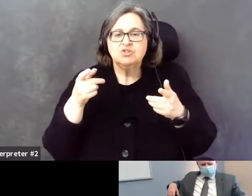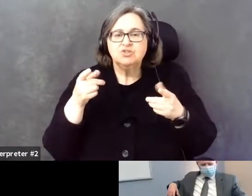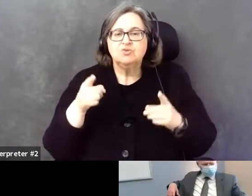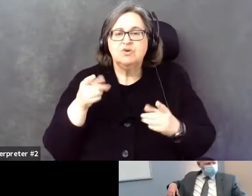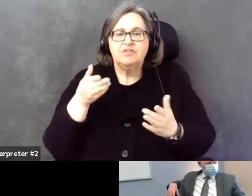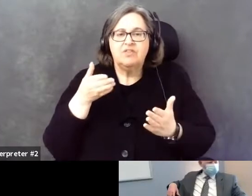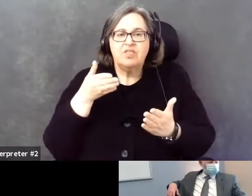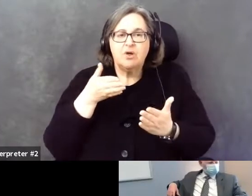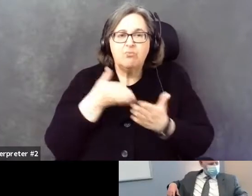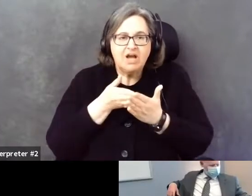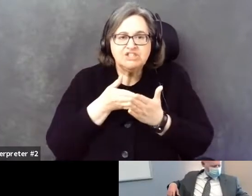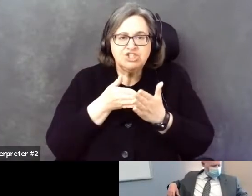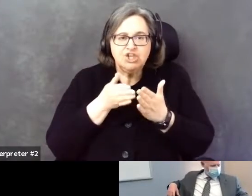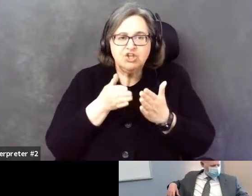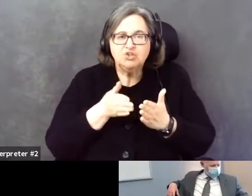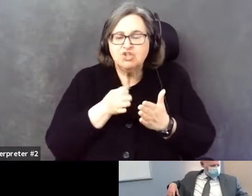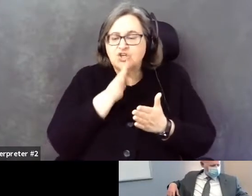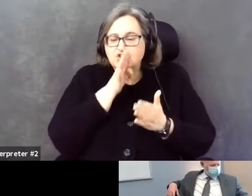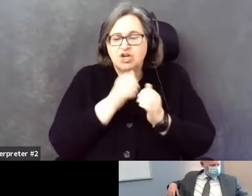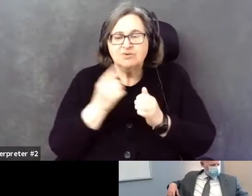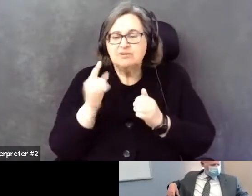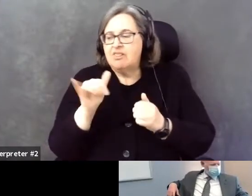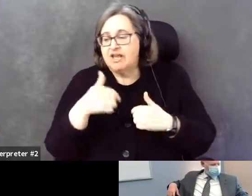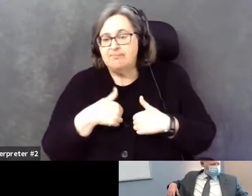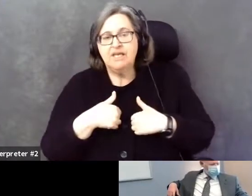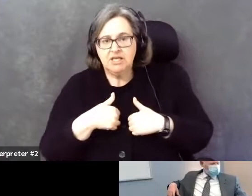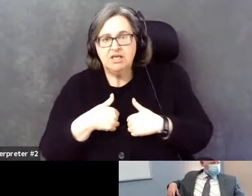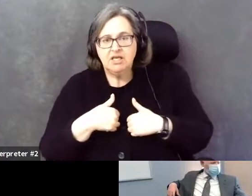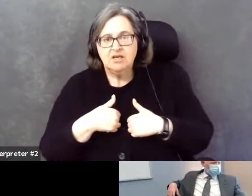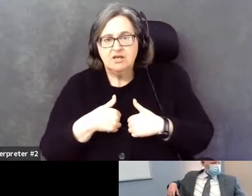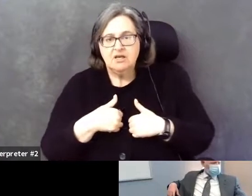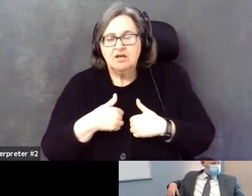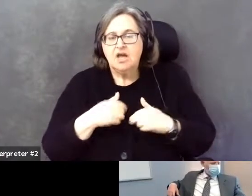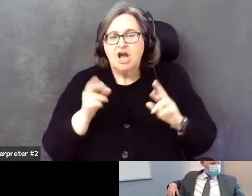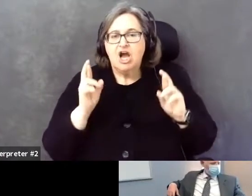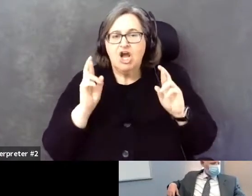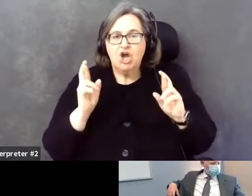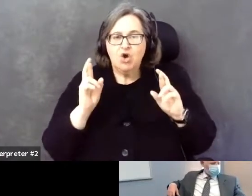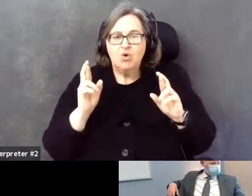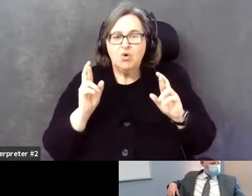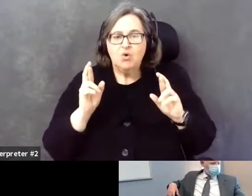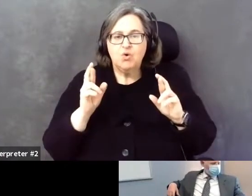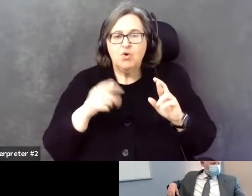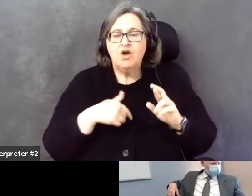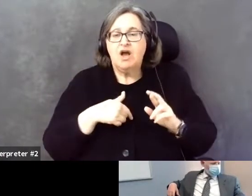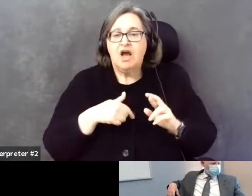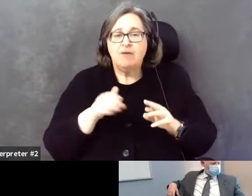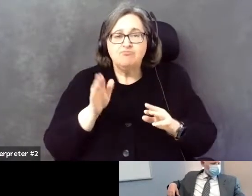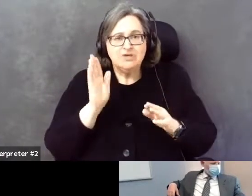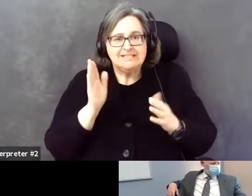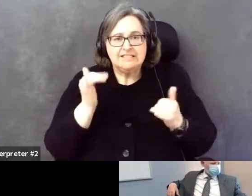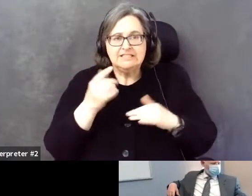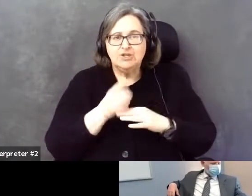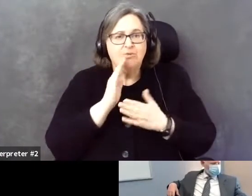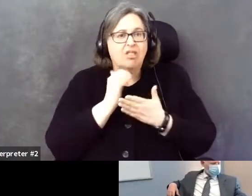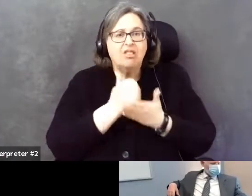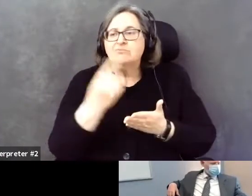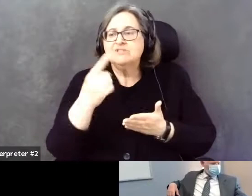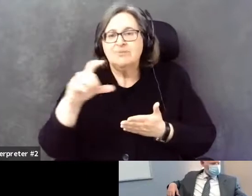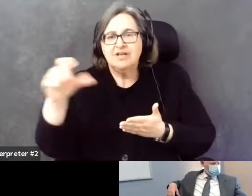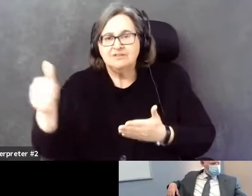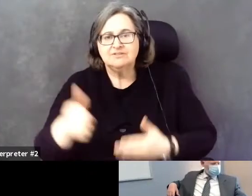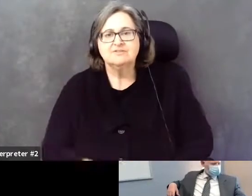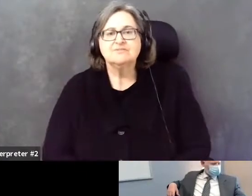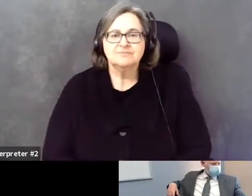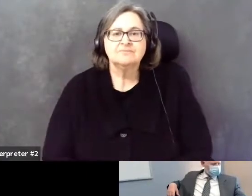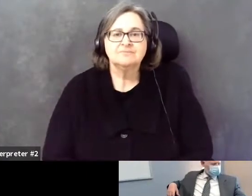with someone like myself. I'm hoping by speaking today, it can help someone else.